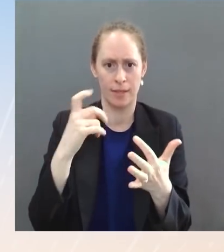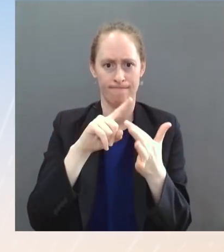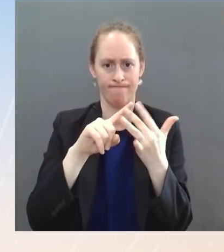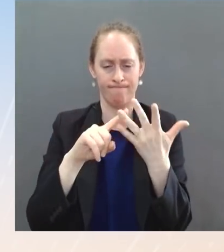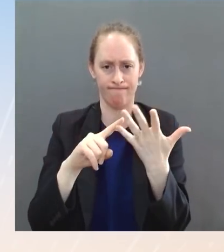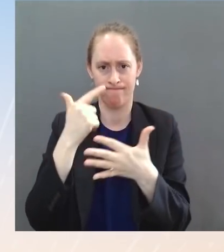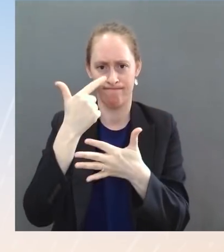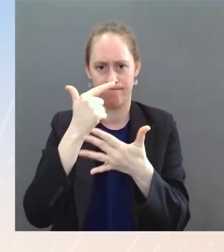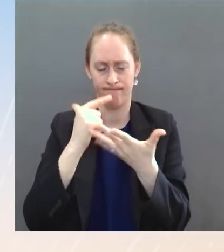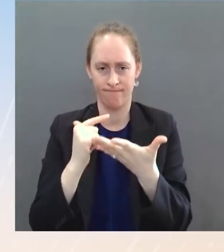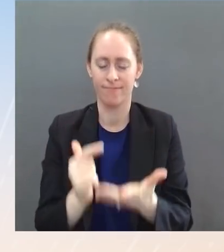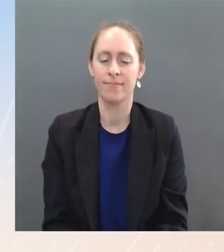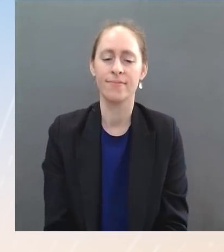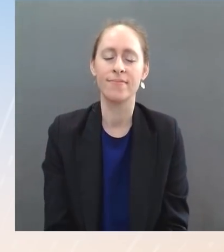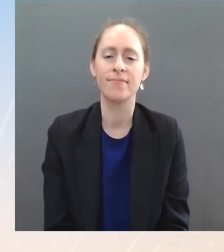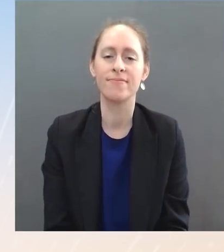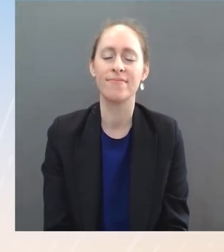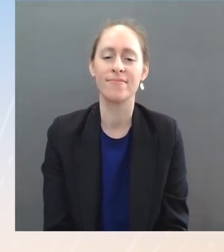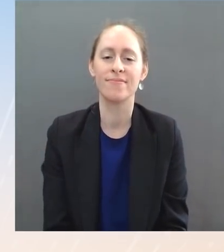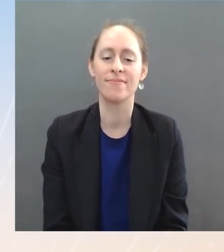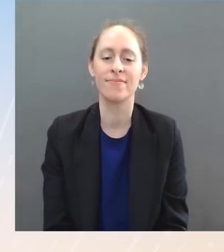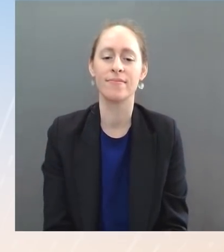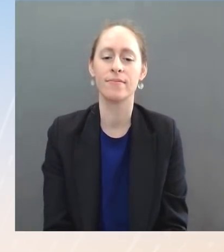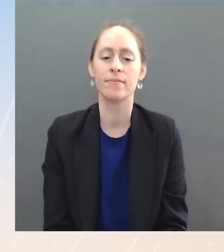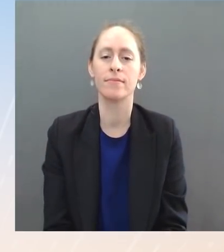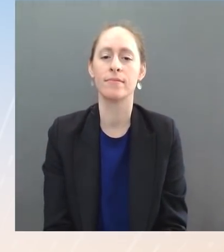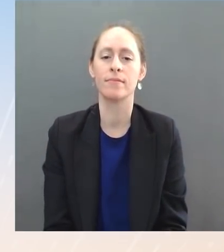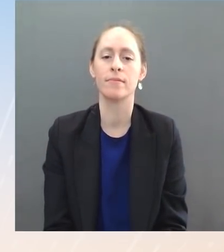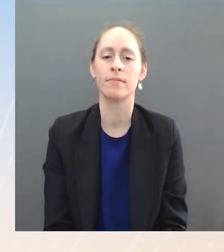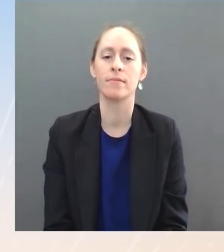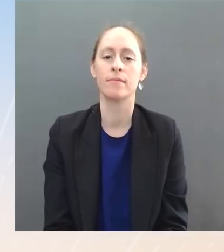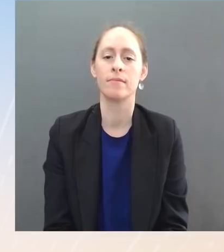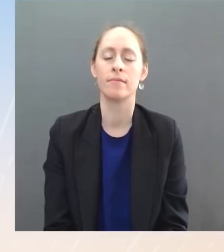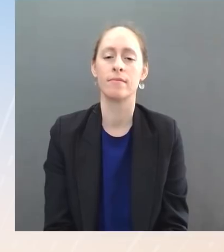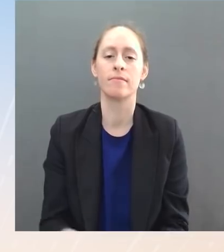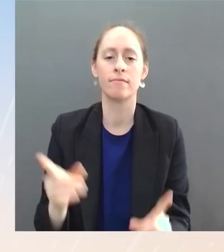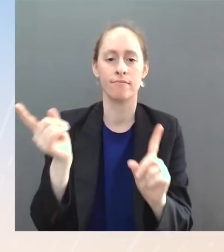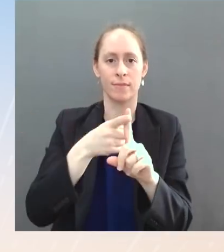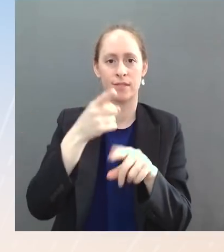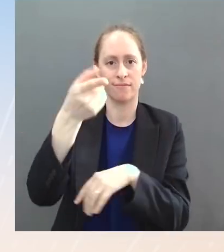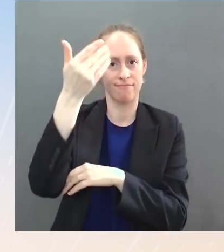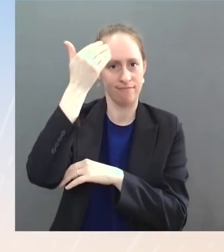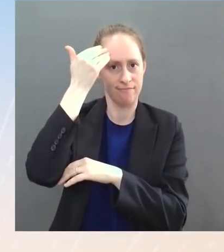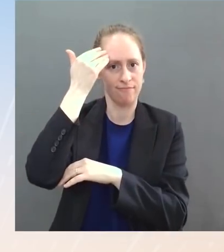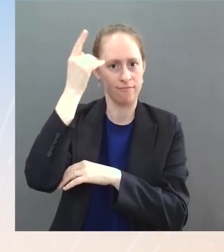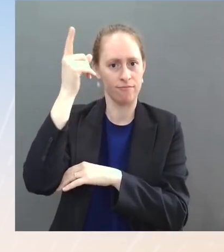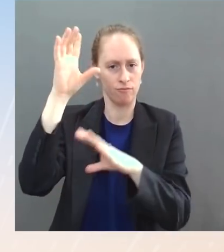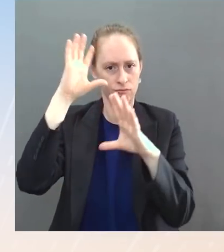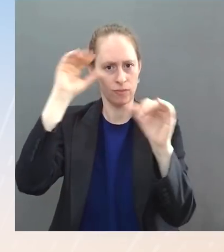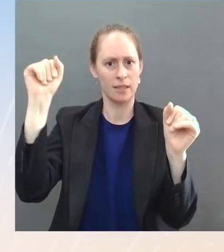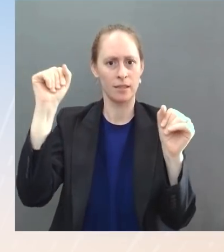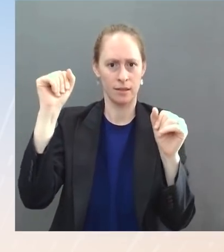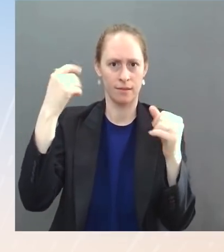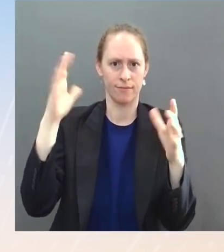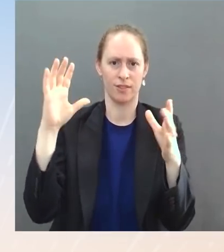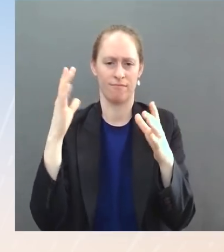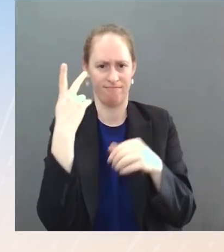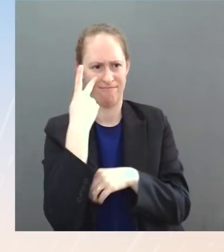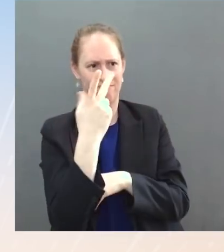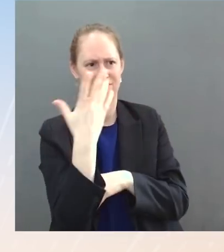First, you heard the President today condemn in powerful terms the atrocities committed by Russian forces retreating from Bucha and other towns in Ukraine.